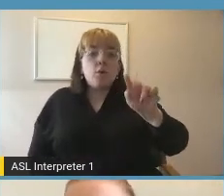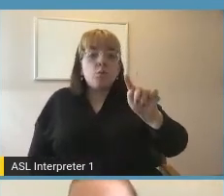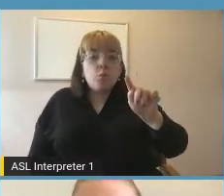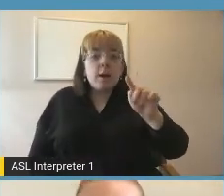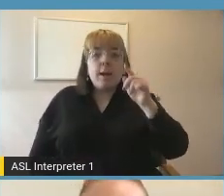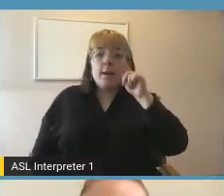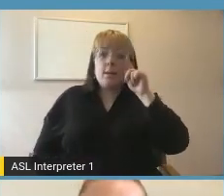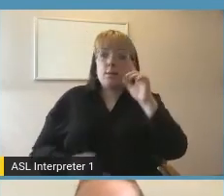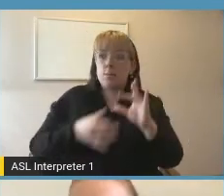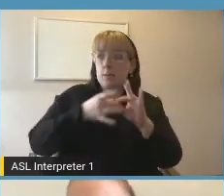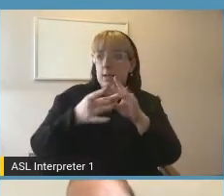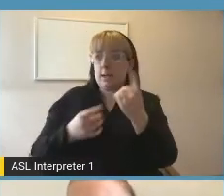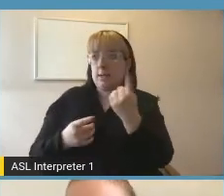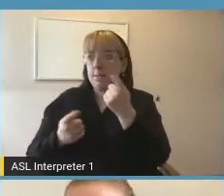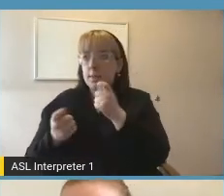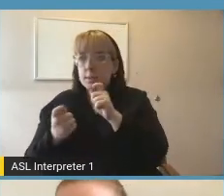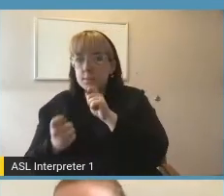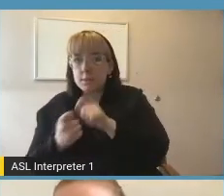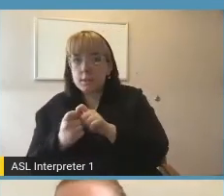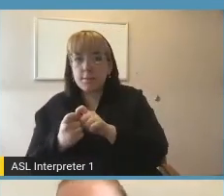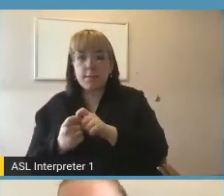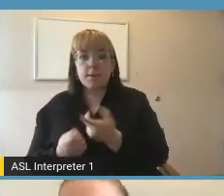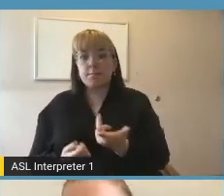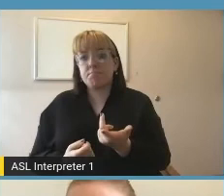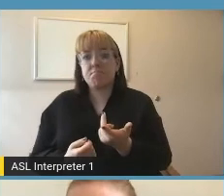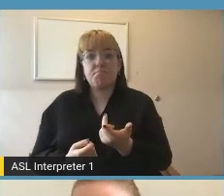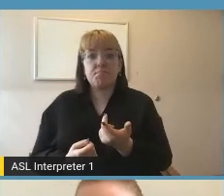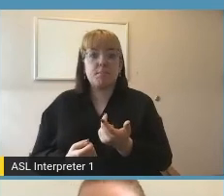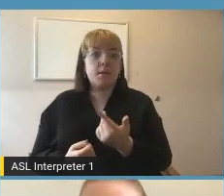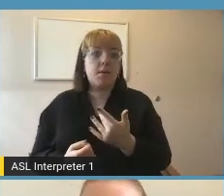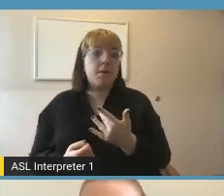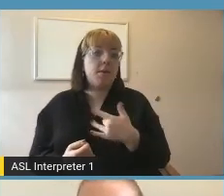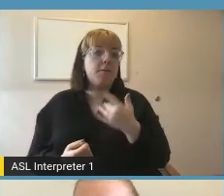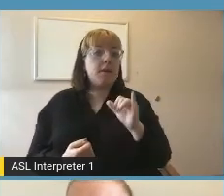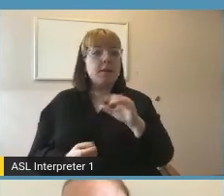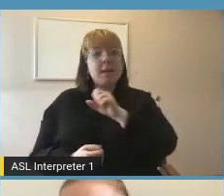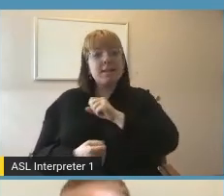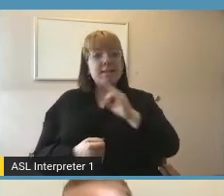or if you don't feel that you have the capacity in-house to get a professional sound quality,